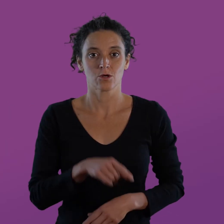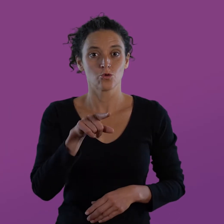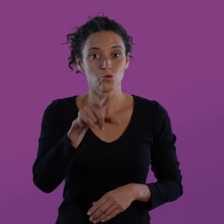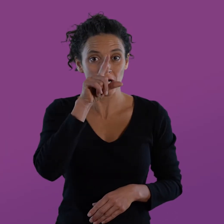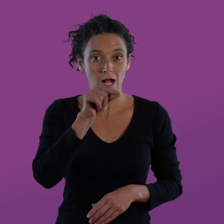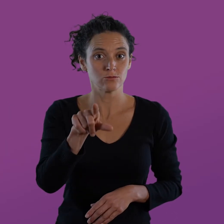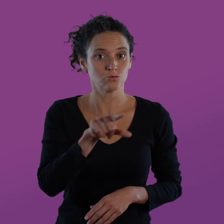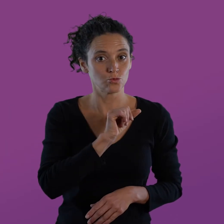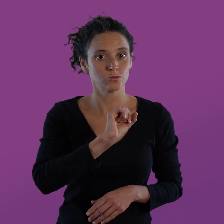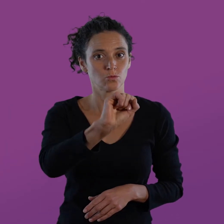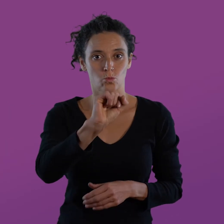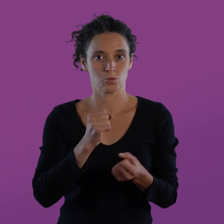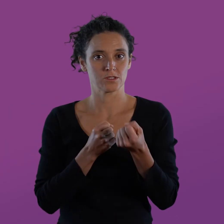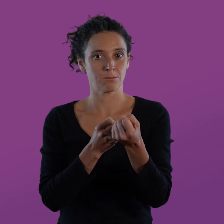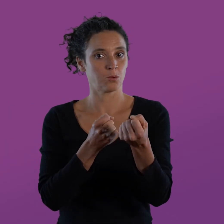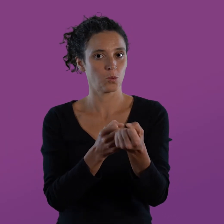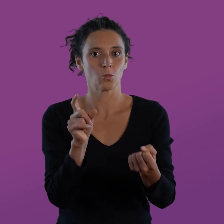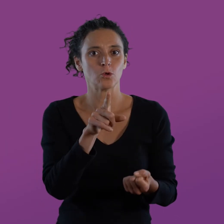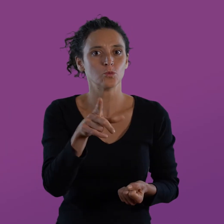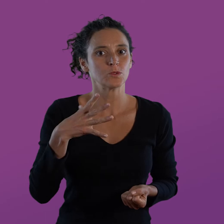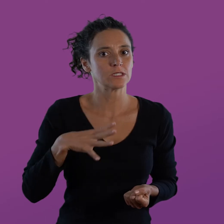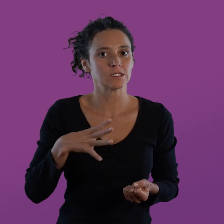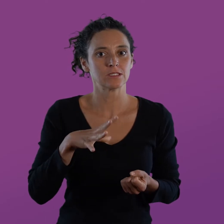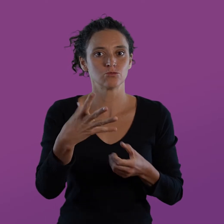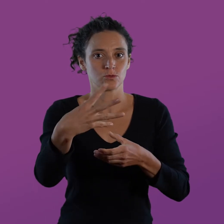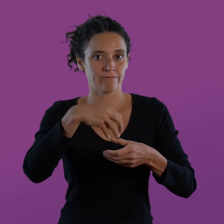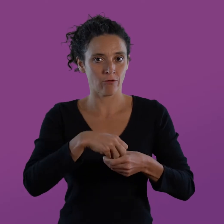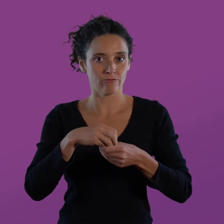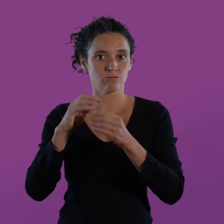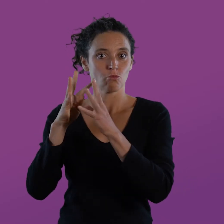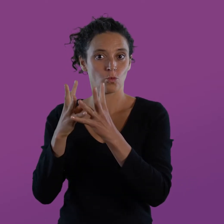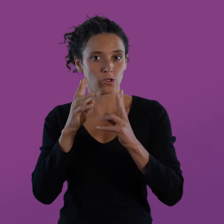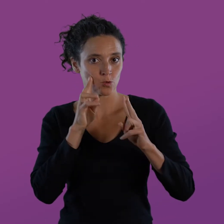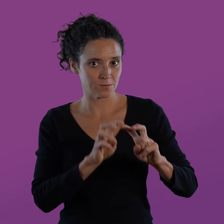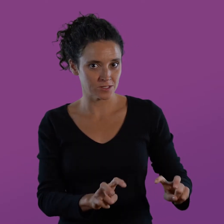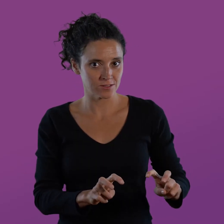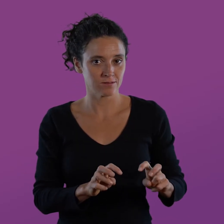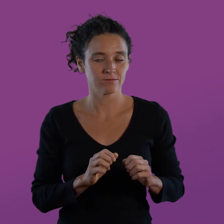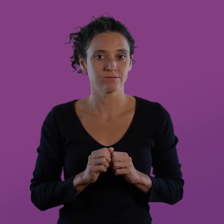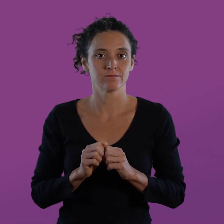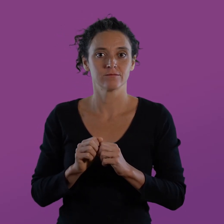People are able to use their own supports when engaging with the Royal Commission if they choose.